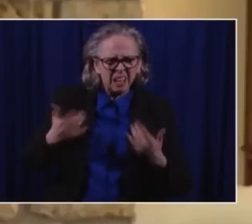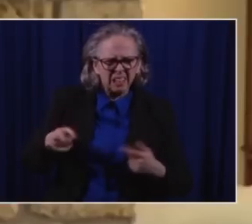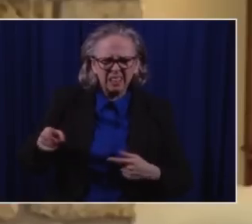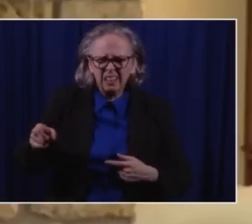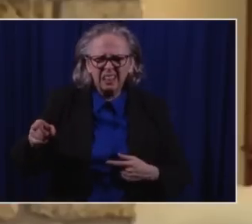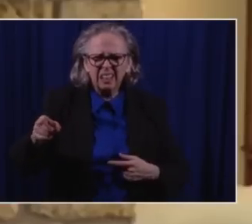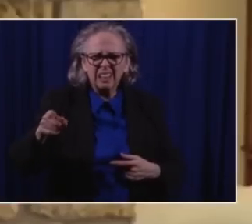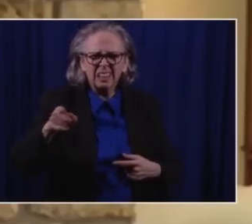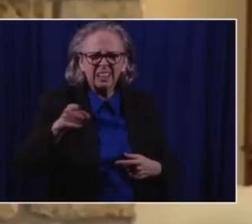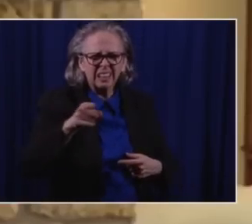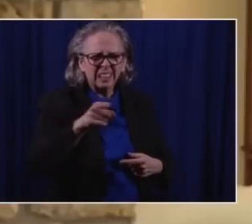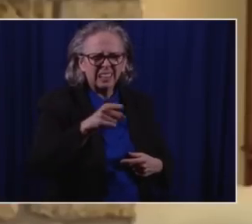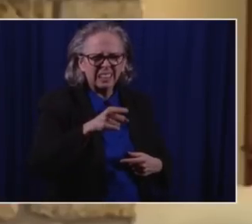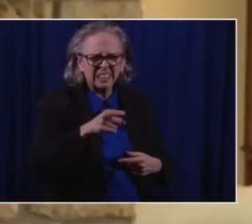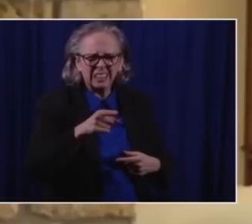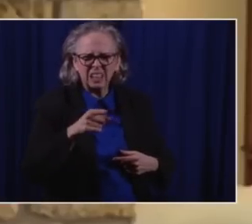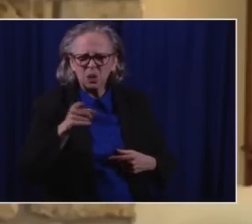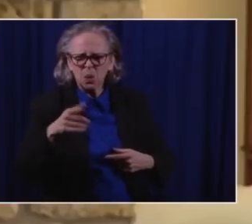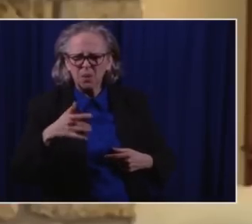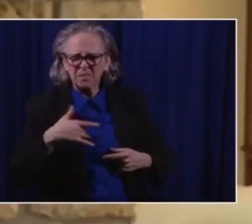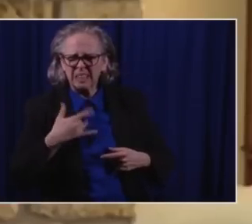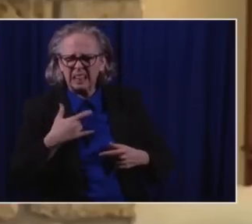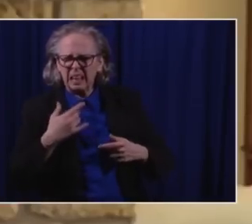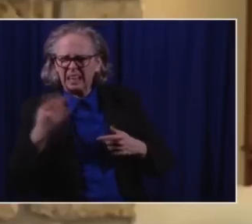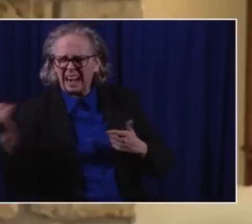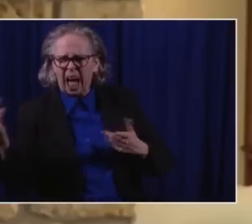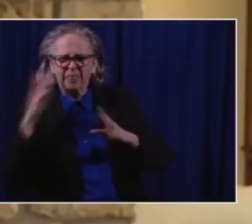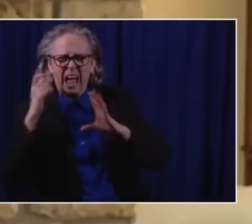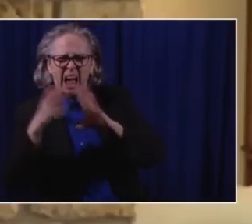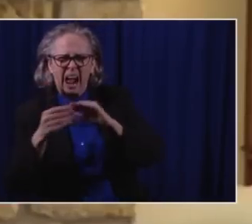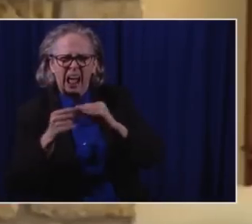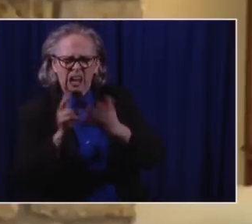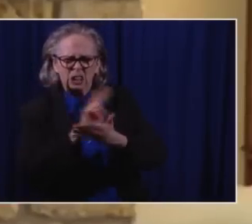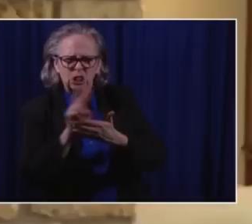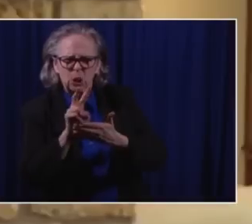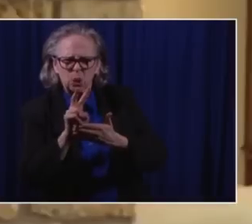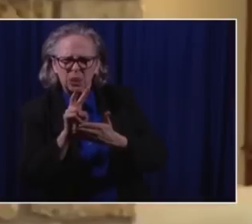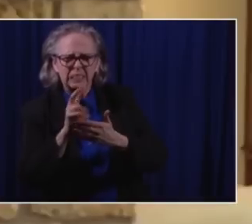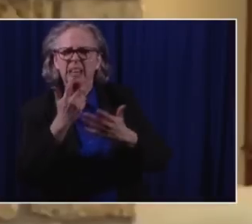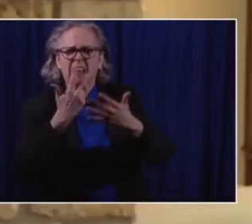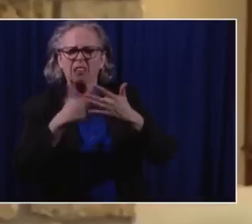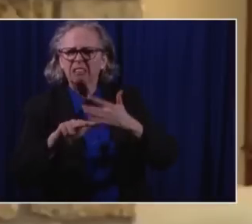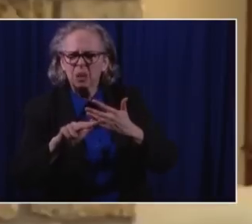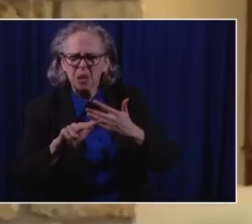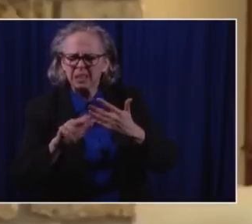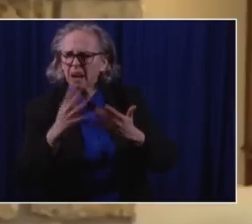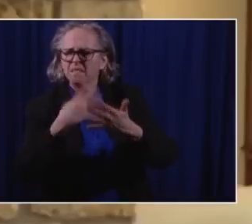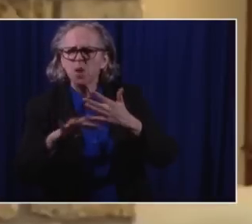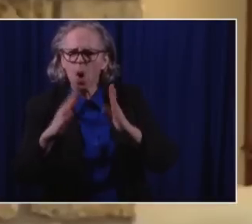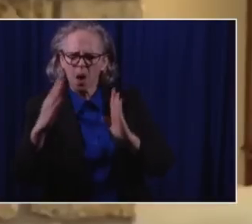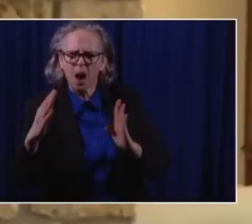not hitting a plateau yet and certainly not hitting a plateau for the hospitals but. Based on what we are seeing now mean